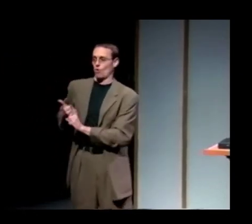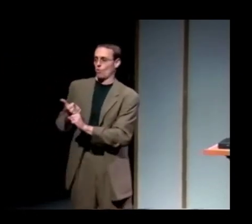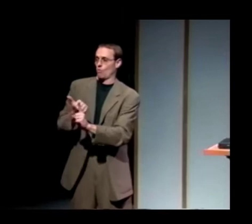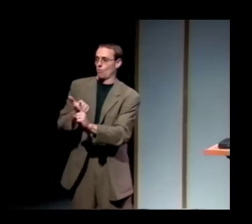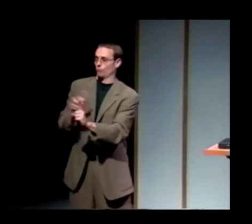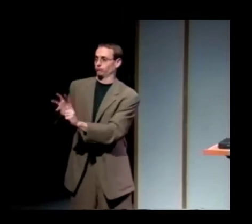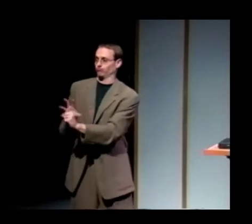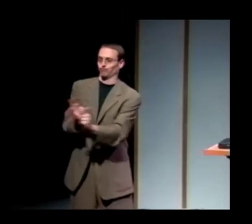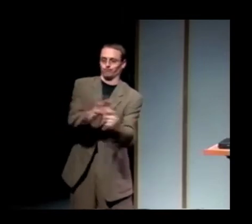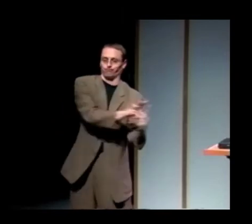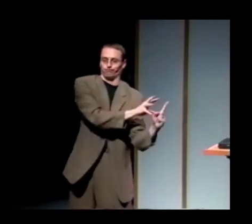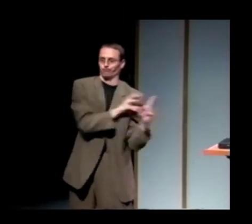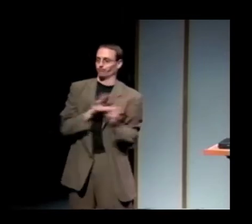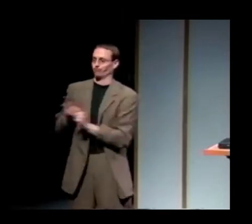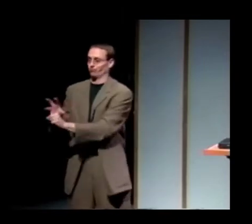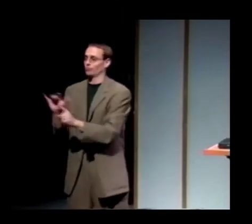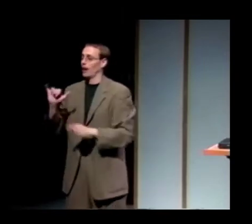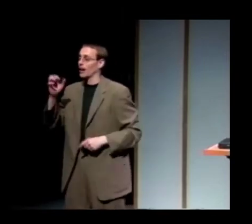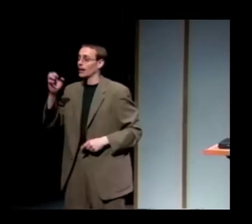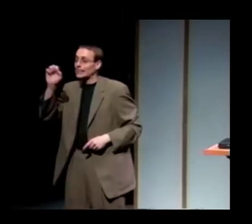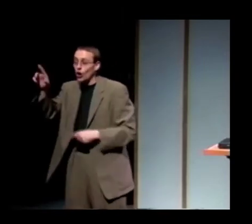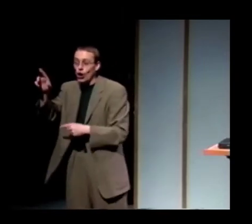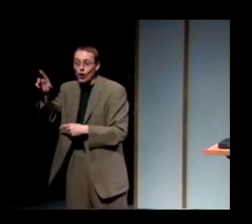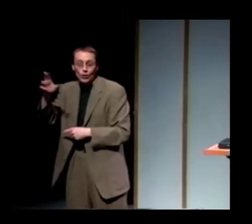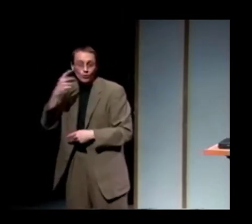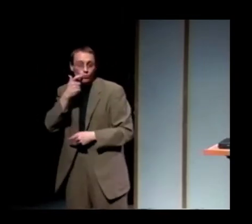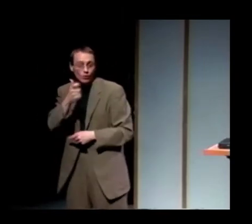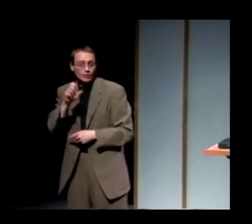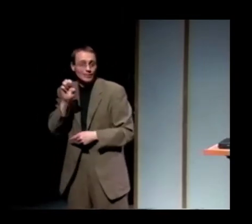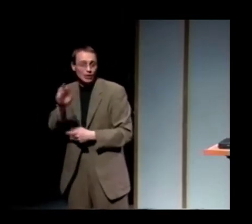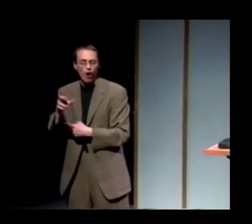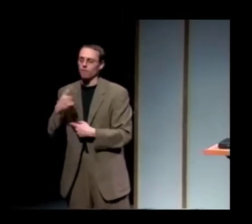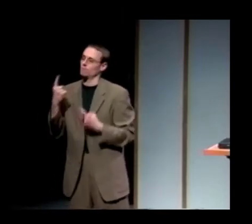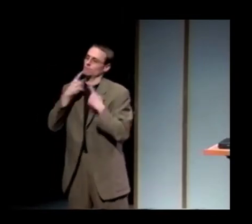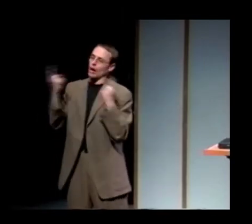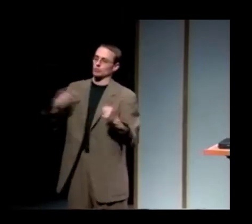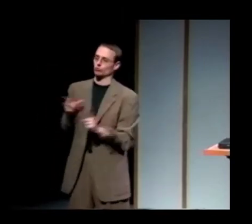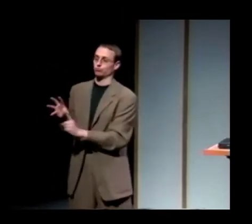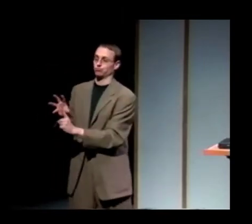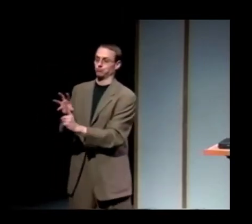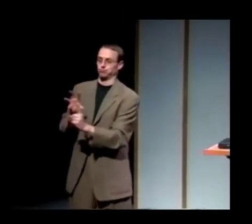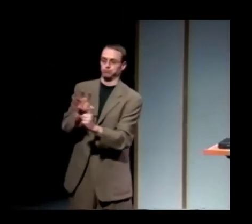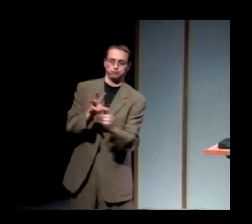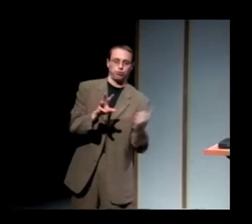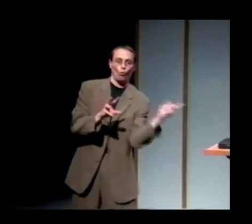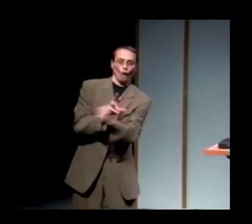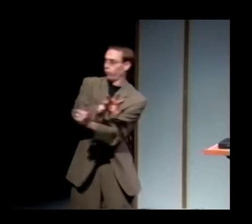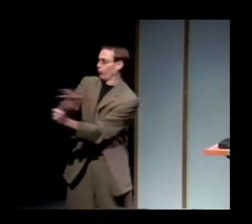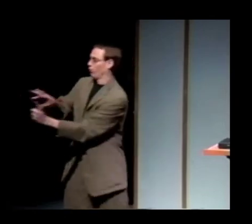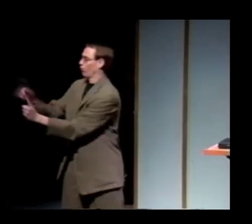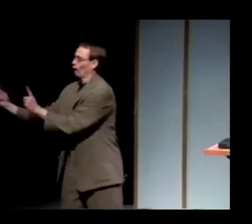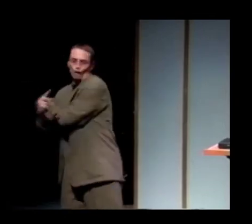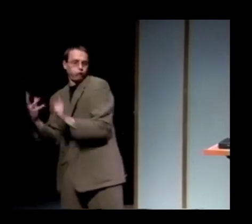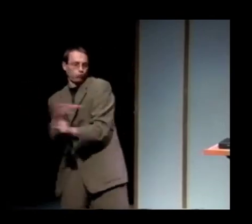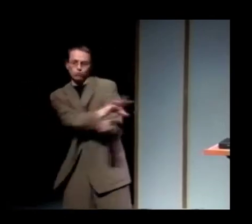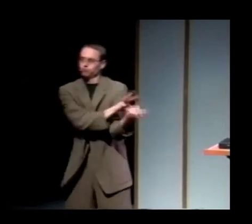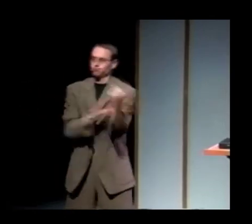TRACKING MEANS THE CAMERA CAN FOLLOW A CHARACTER. LIKE "ER" IF ANY OF YOU WATCH "ER." THEY'RE FAMOUS FOR THAT.